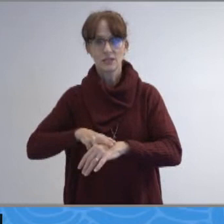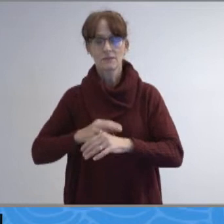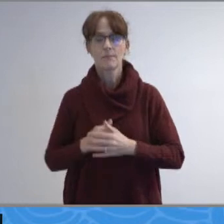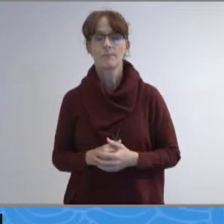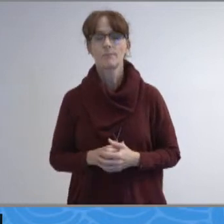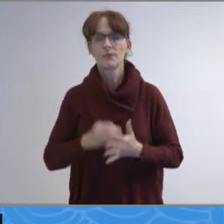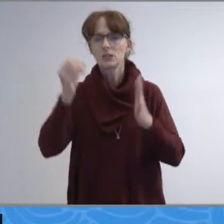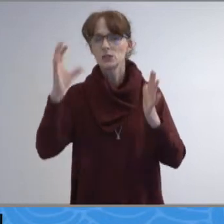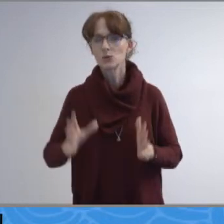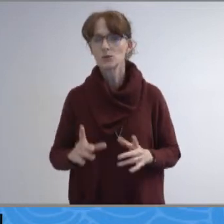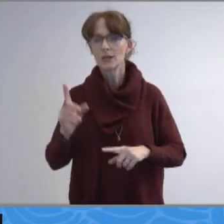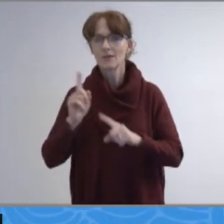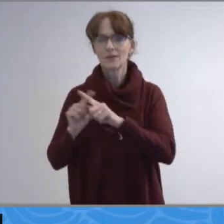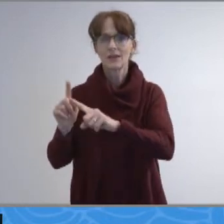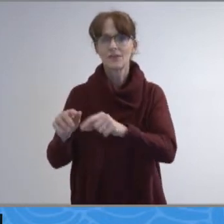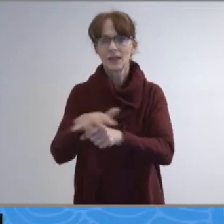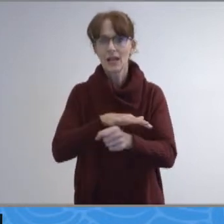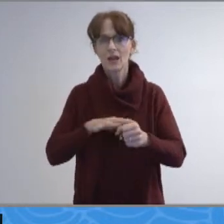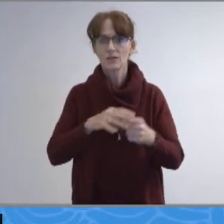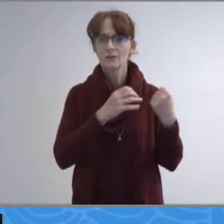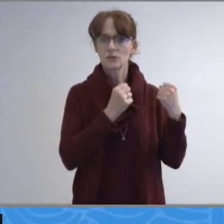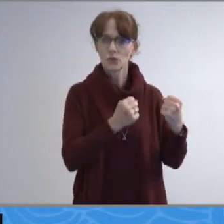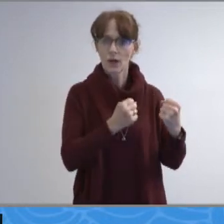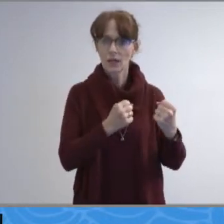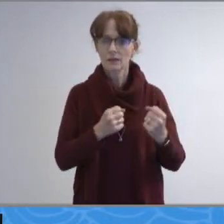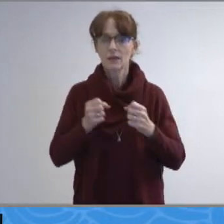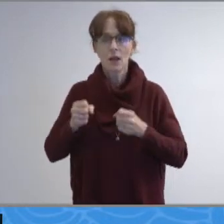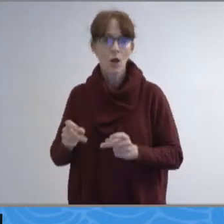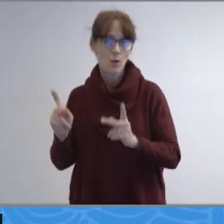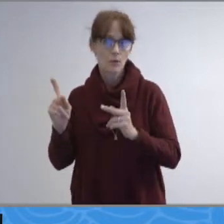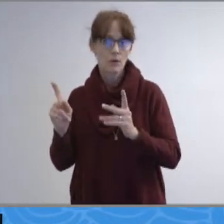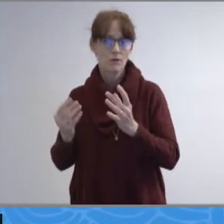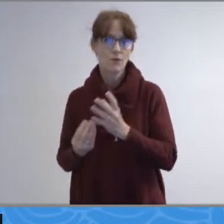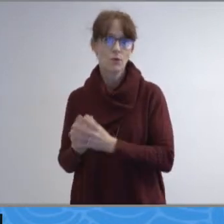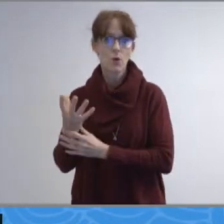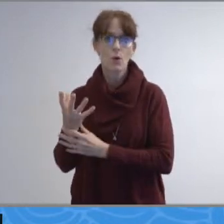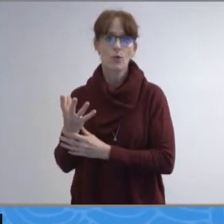Students have different areas of strengths and opportunities for growth.